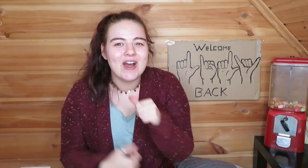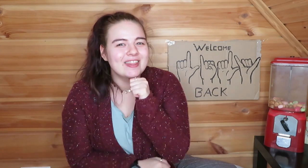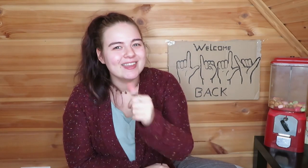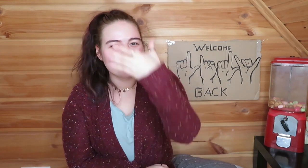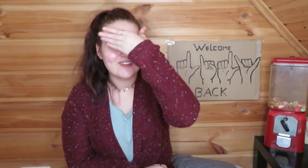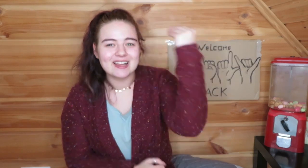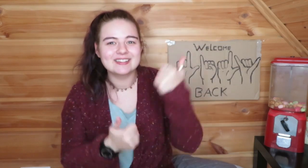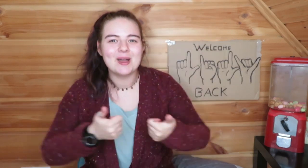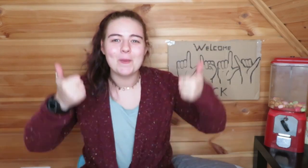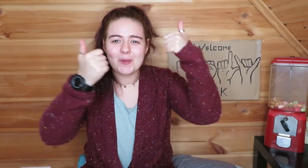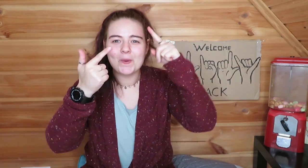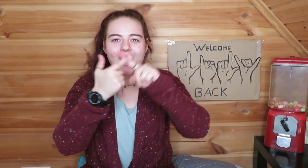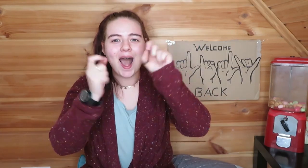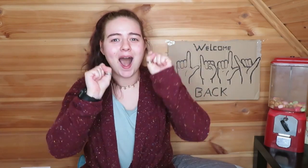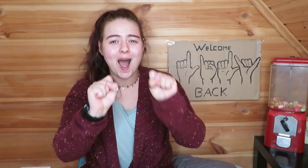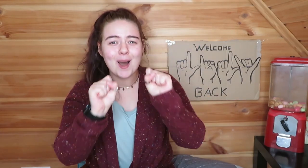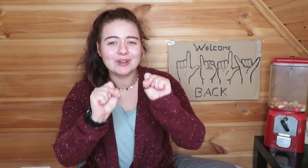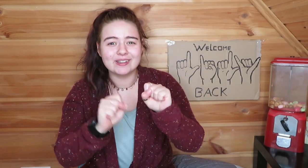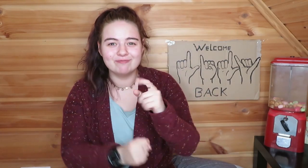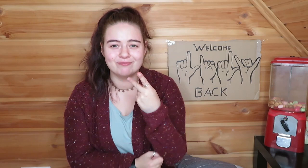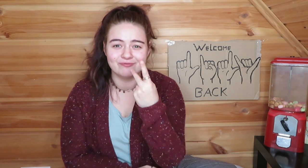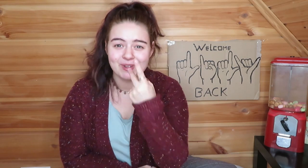Don´t forget to give me a thumbs up and subscribe.